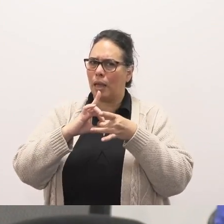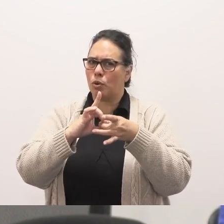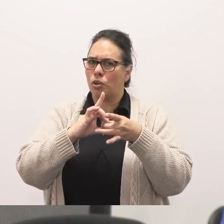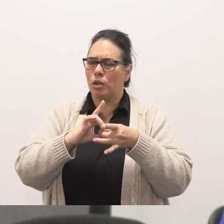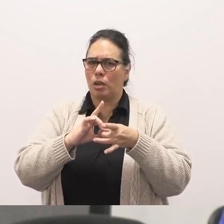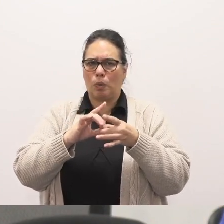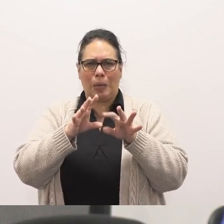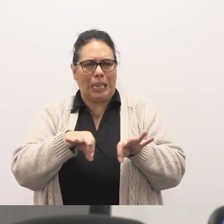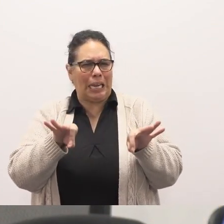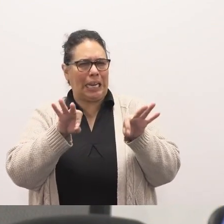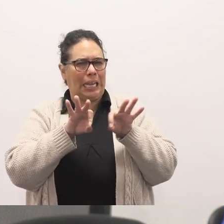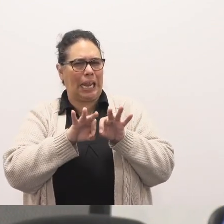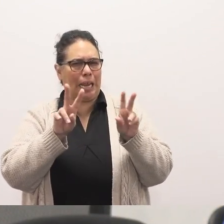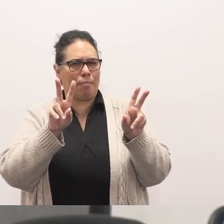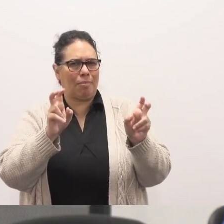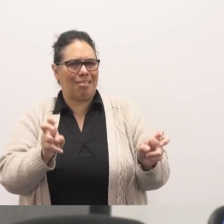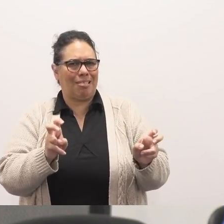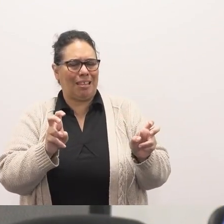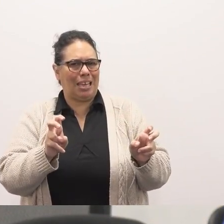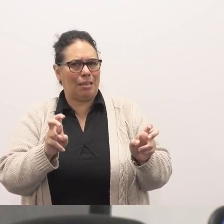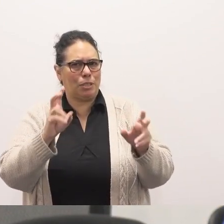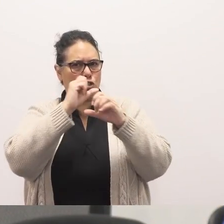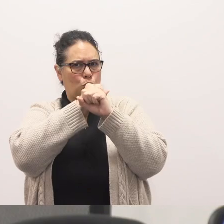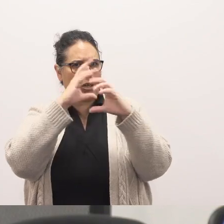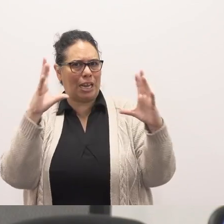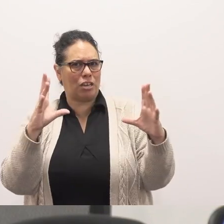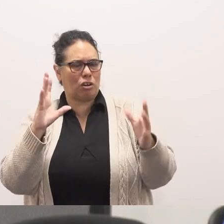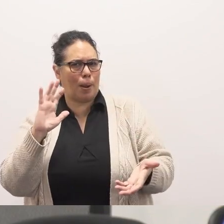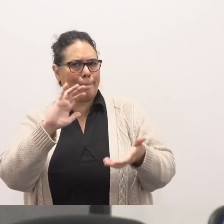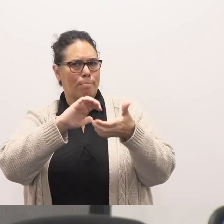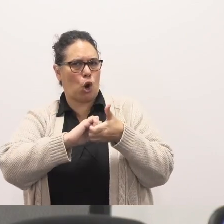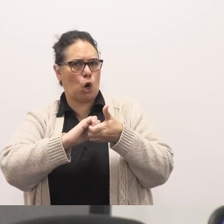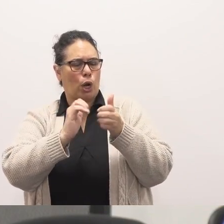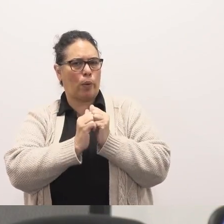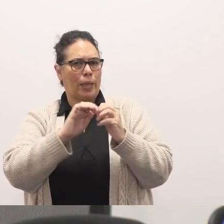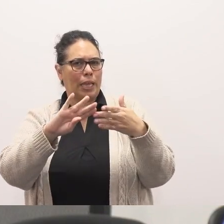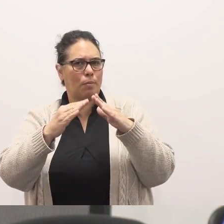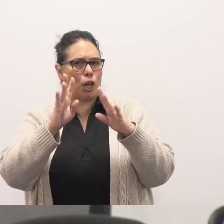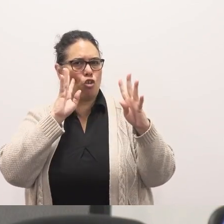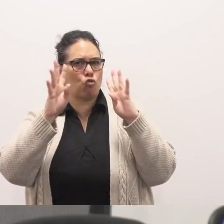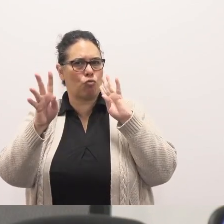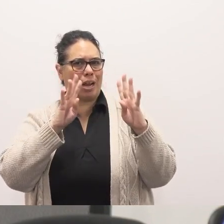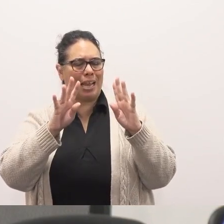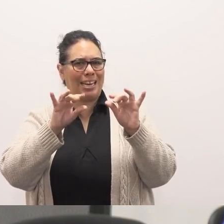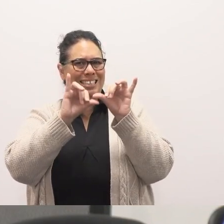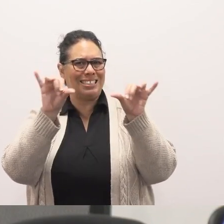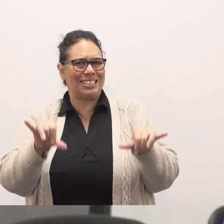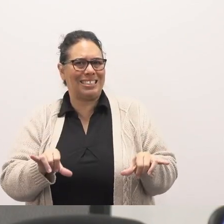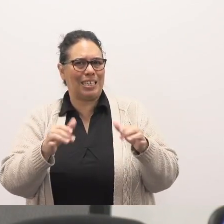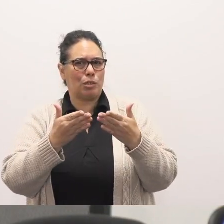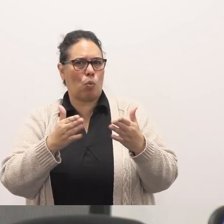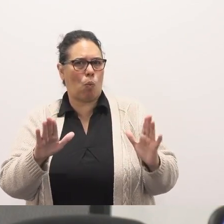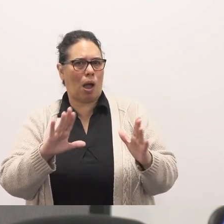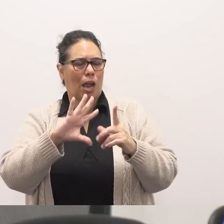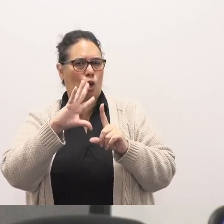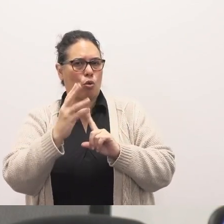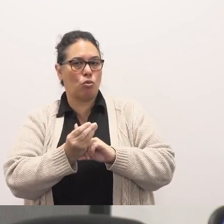of Superintendent Baker's strategic plan is partnering with the community to create a system-wide culture of authentic community engagement